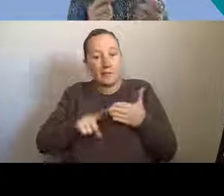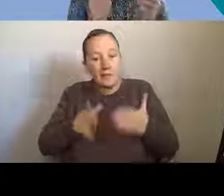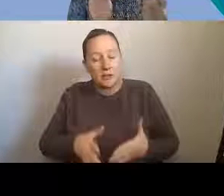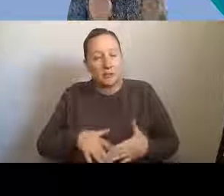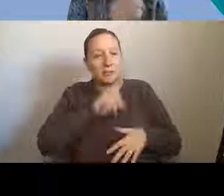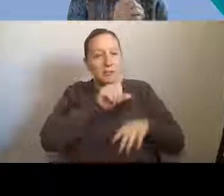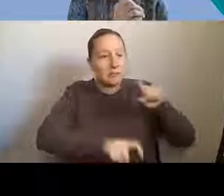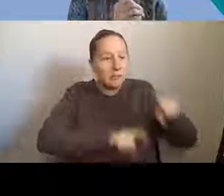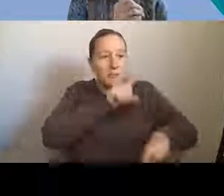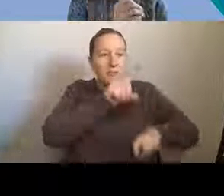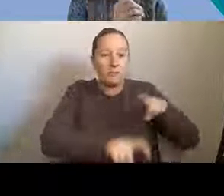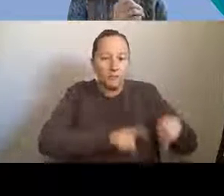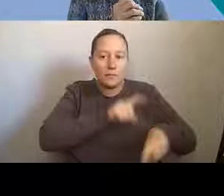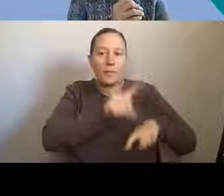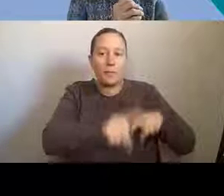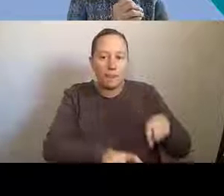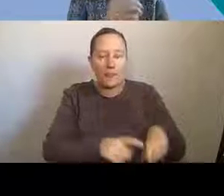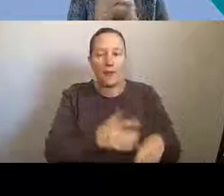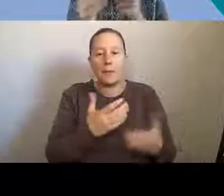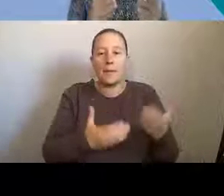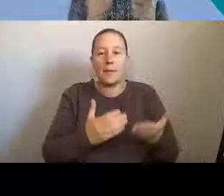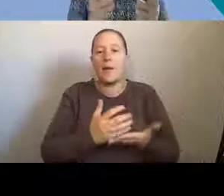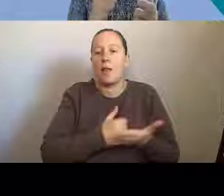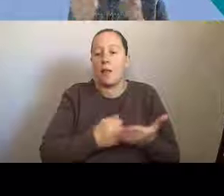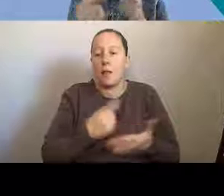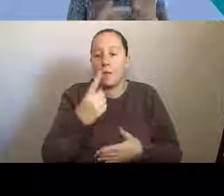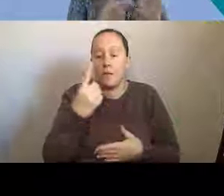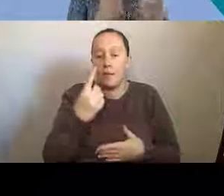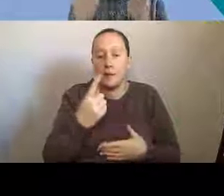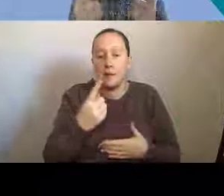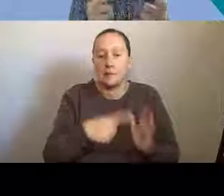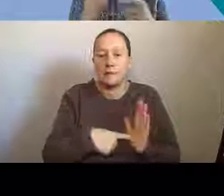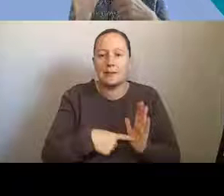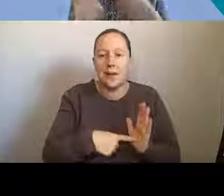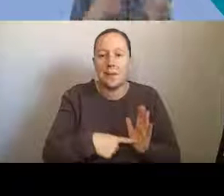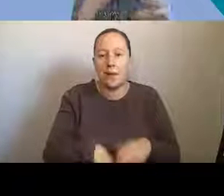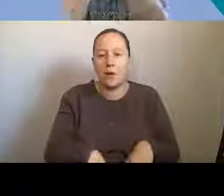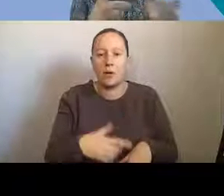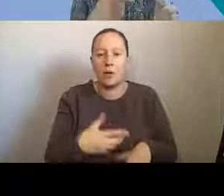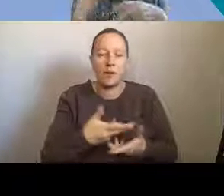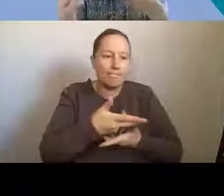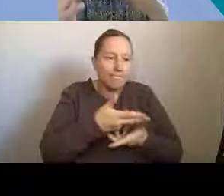about this living individual, directly through interacting, like talking to them,